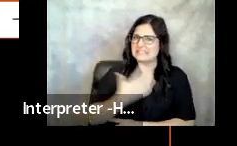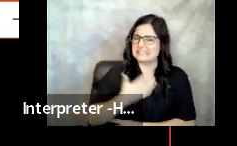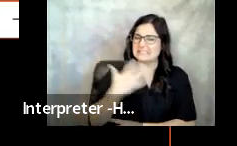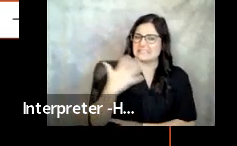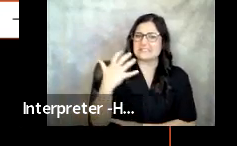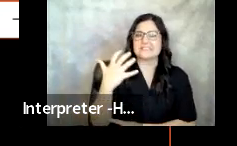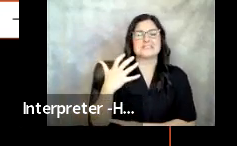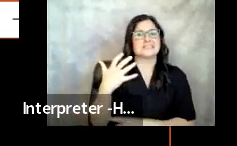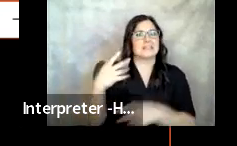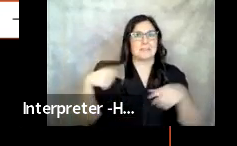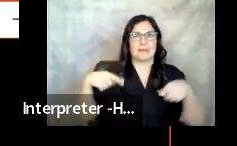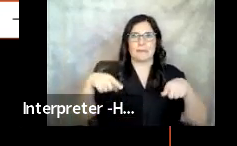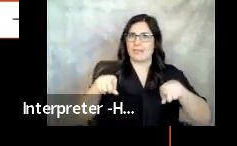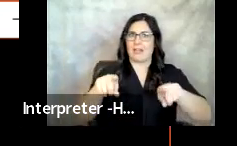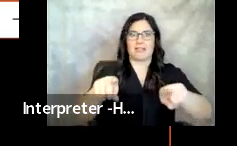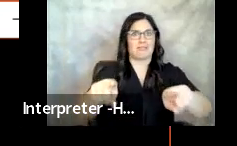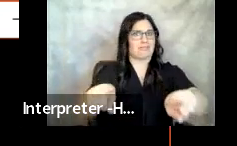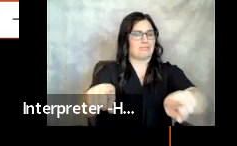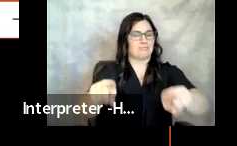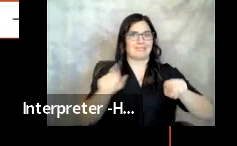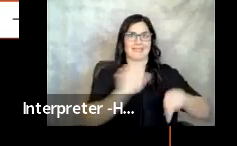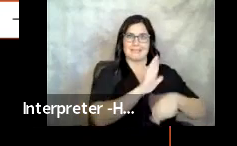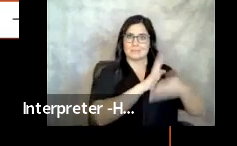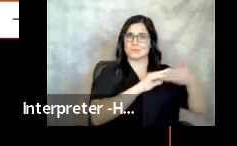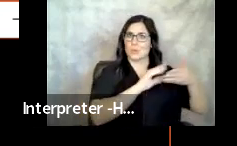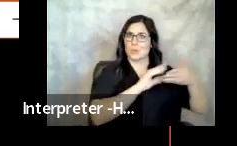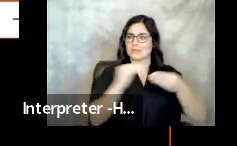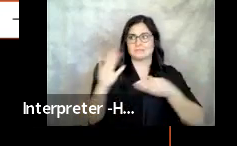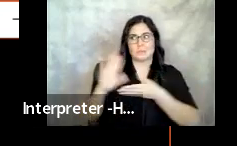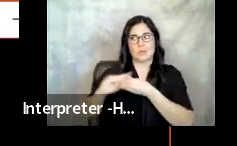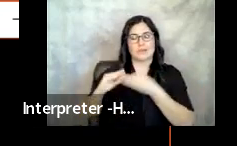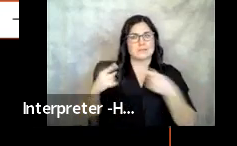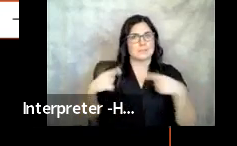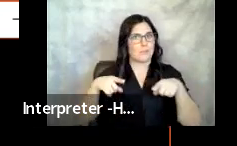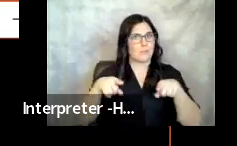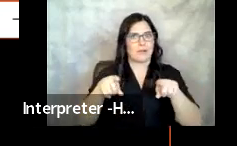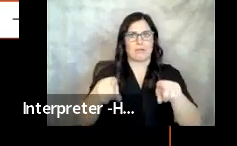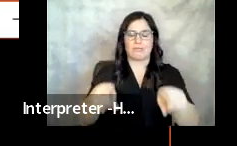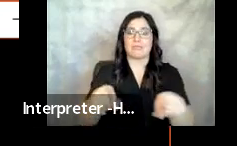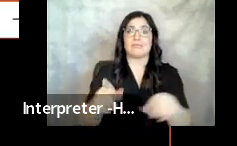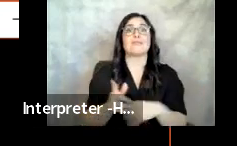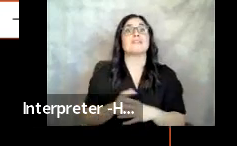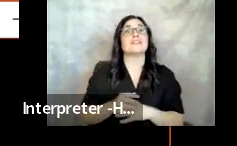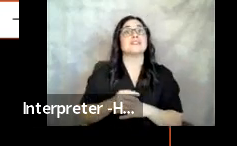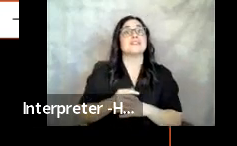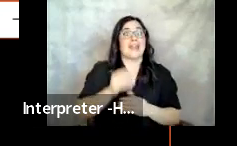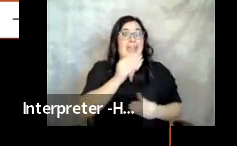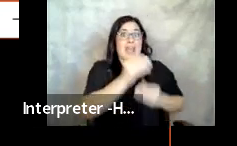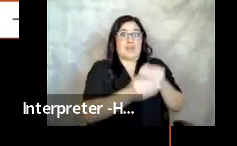Parallel story. Of coming up with a. Heritage that erases the history.